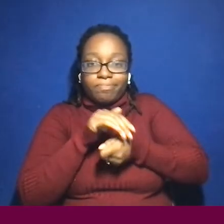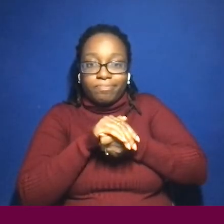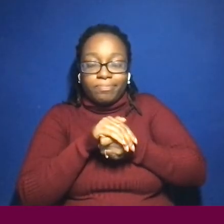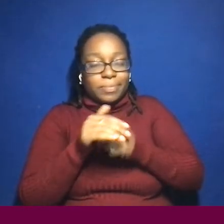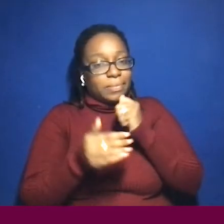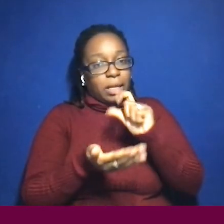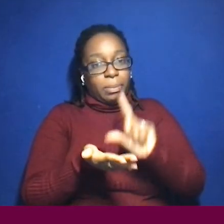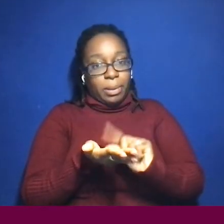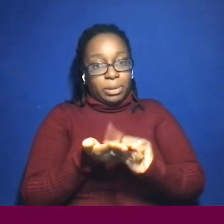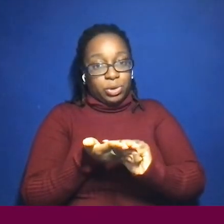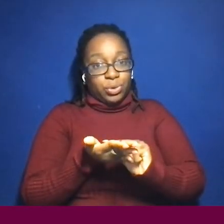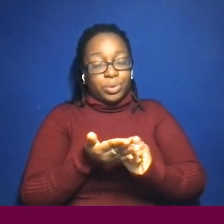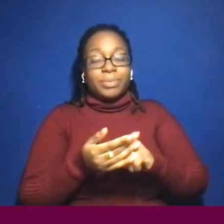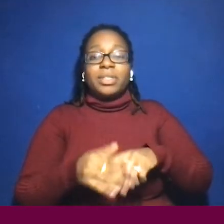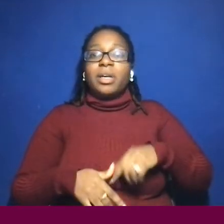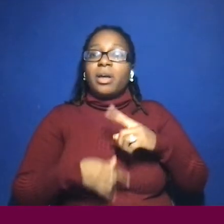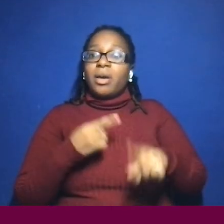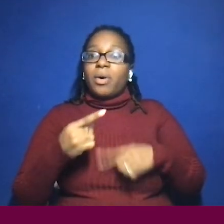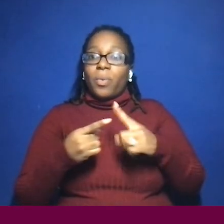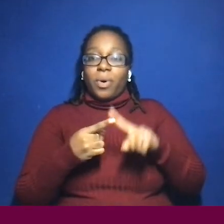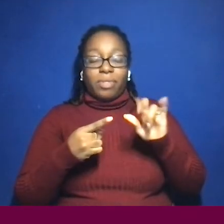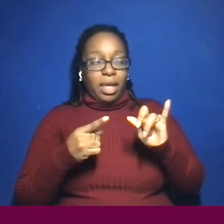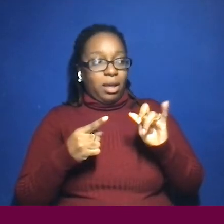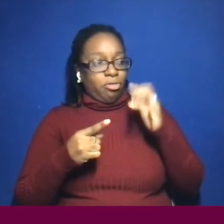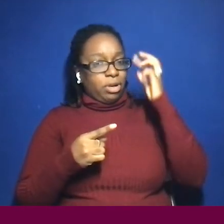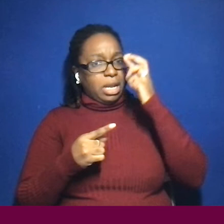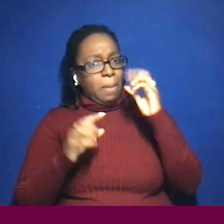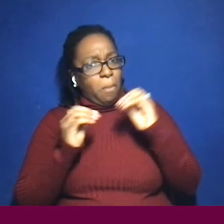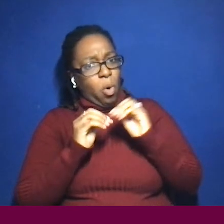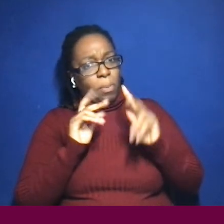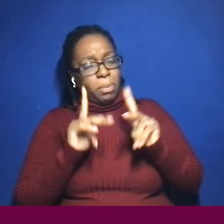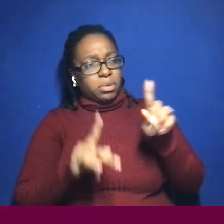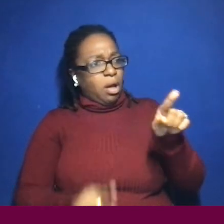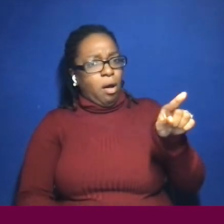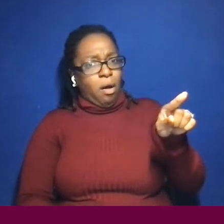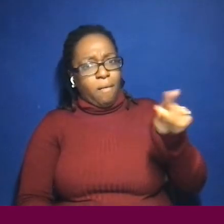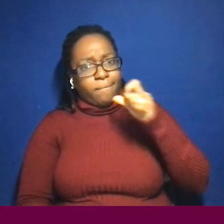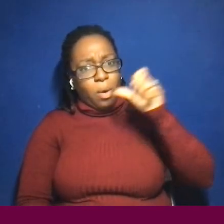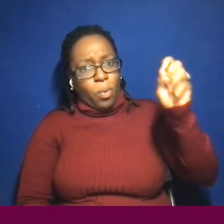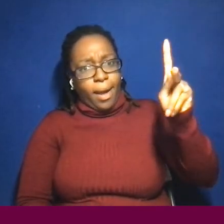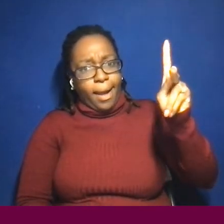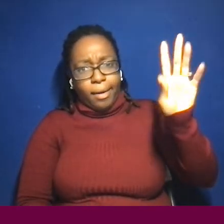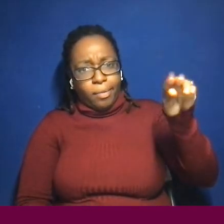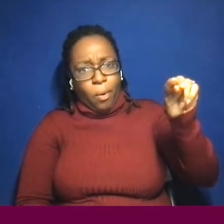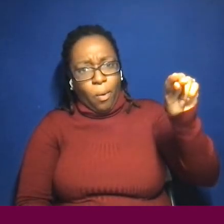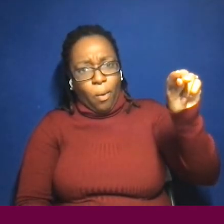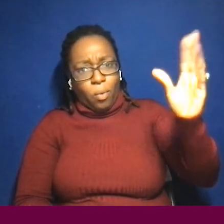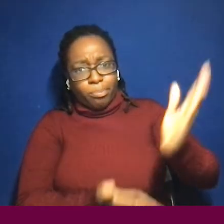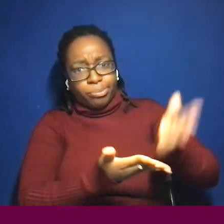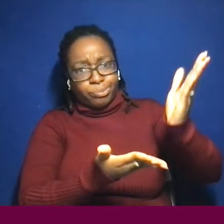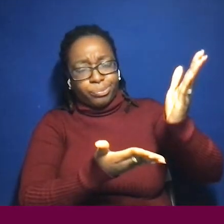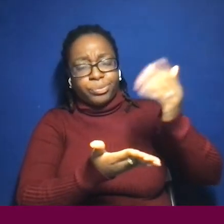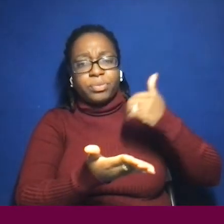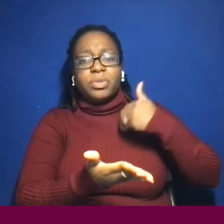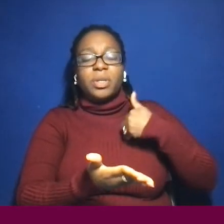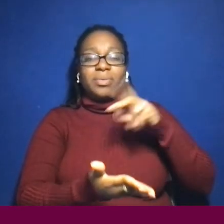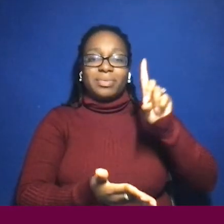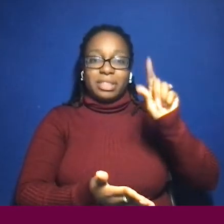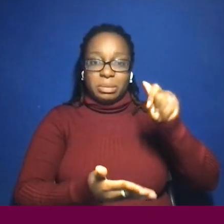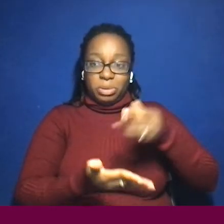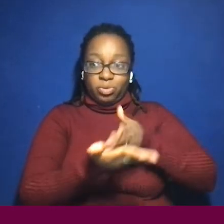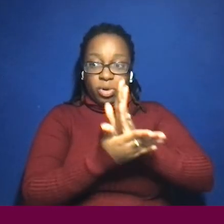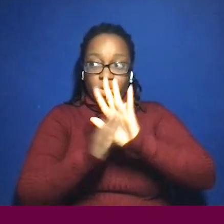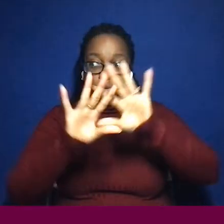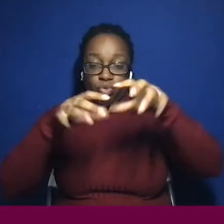Once that more and more people became aware of this, and disability rights groups were among the